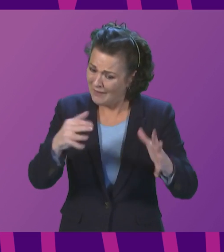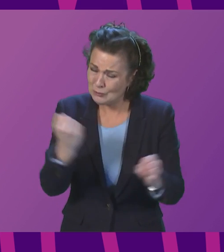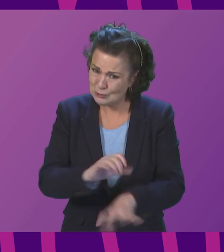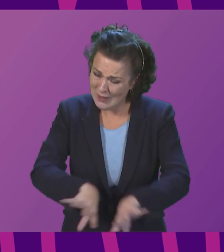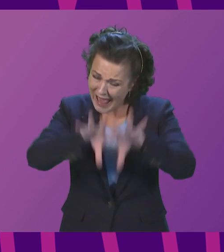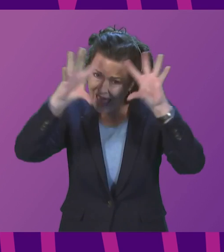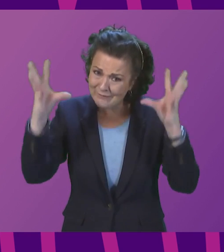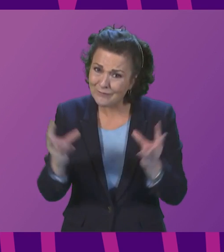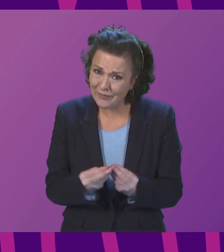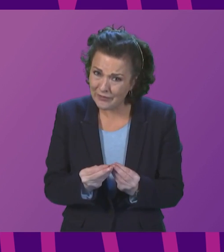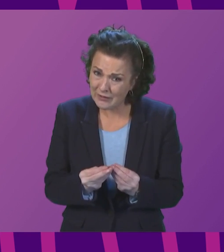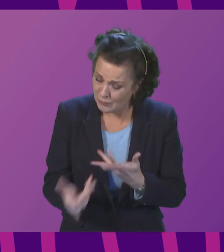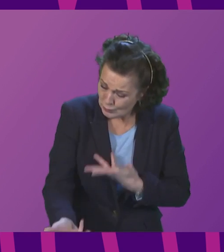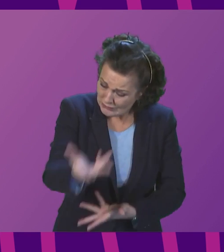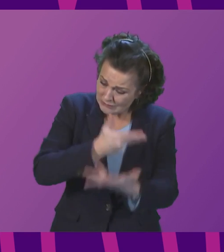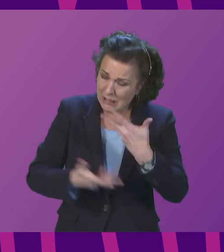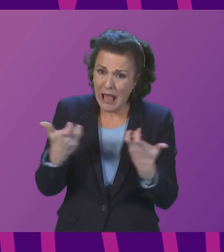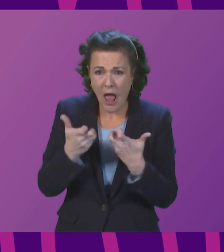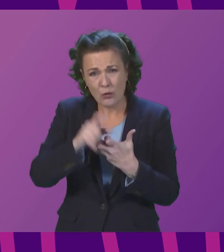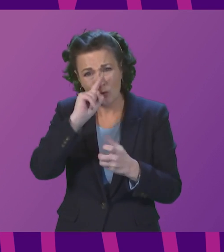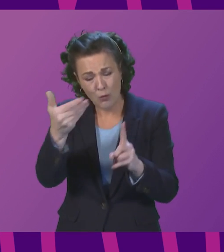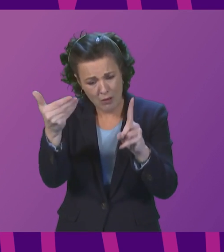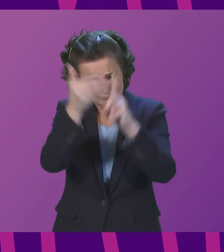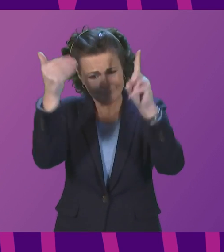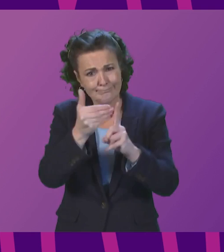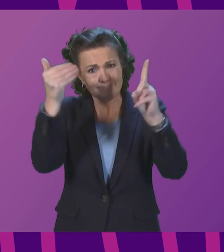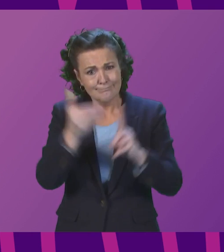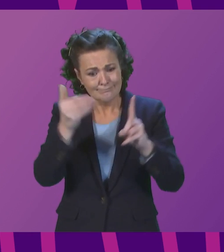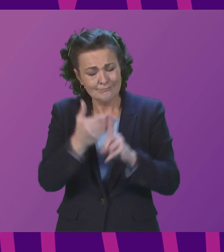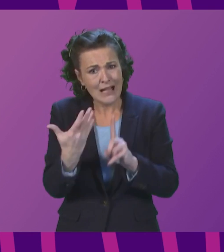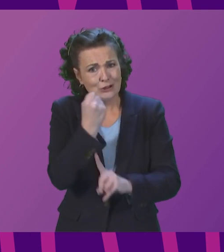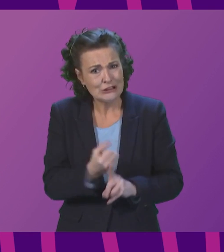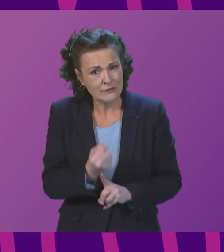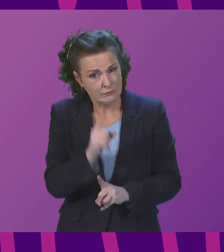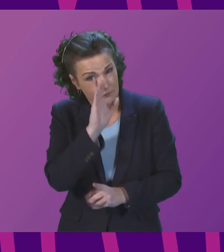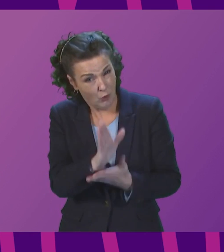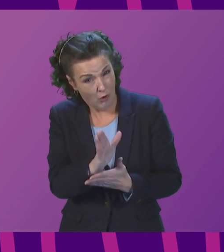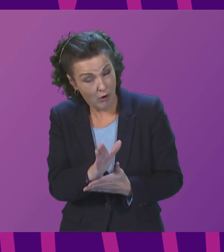and explain how it will meet its target for investing in mental health services for our children and young people.